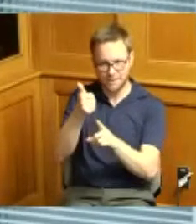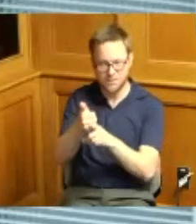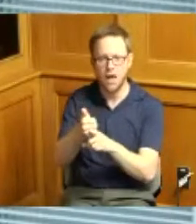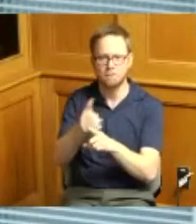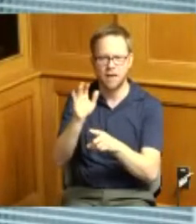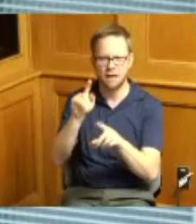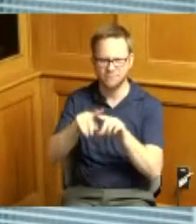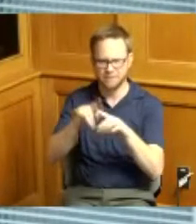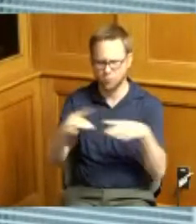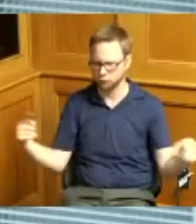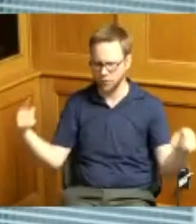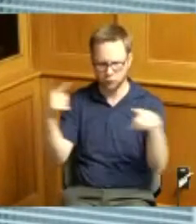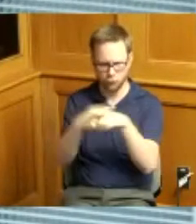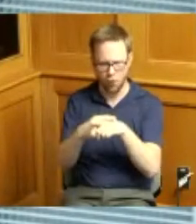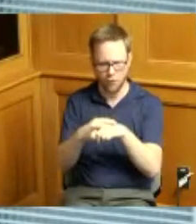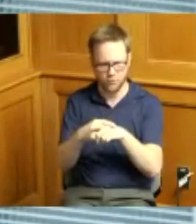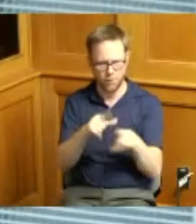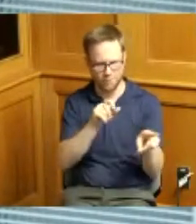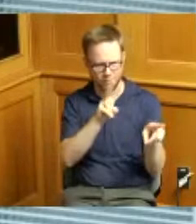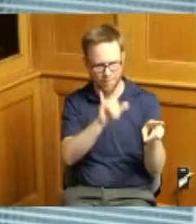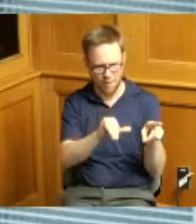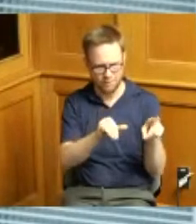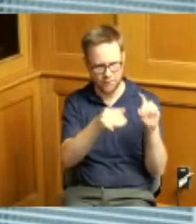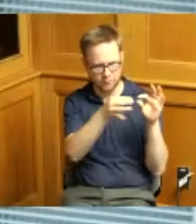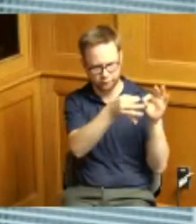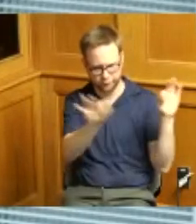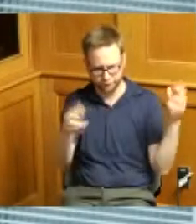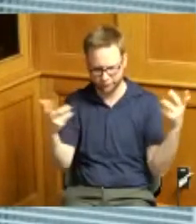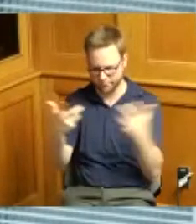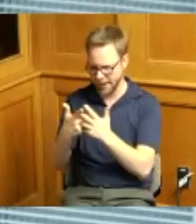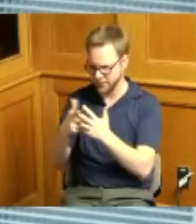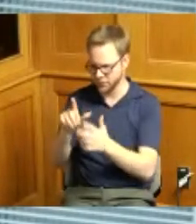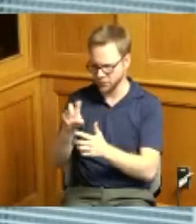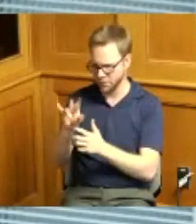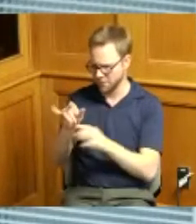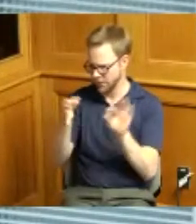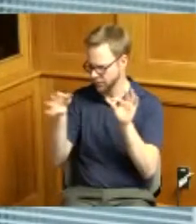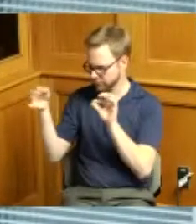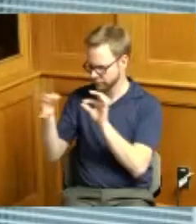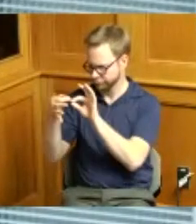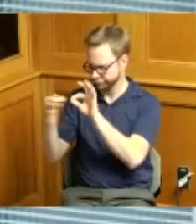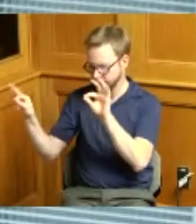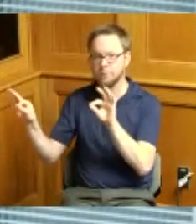best to navigate that if there's opportunities for other funding within the other different levies